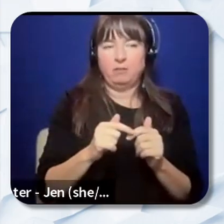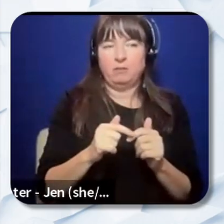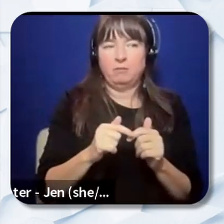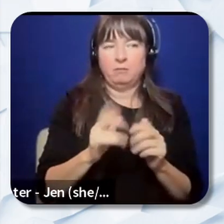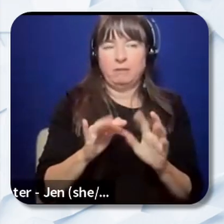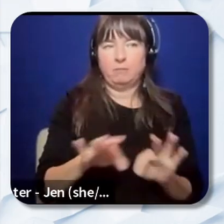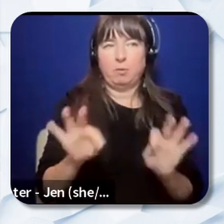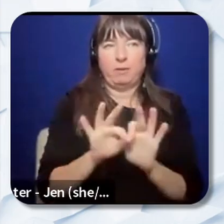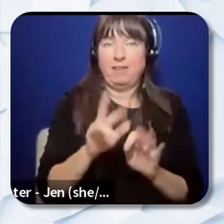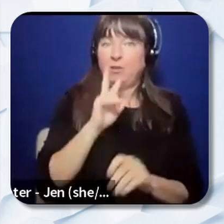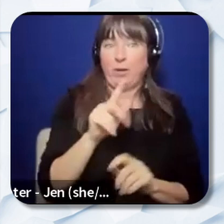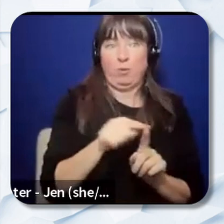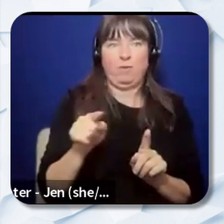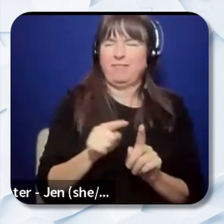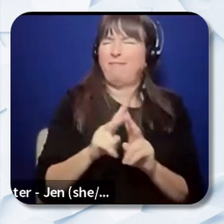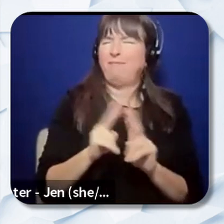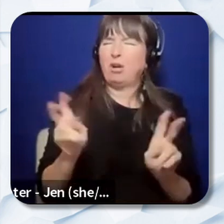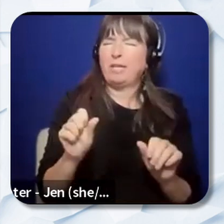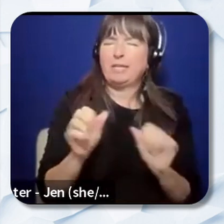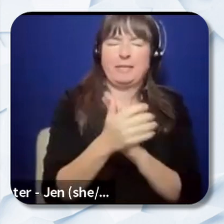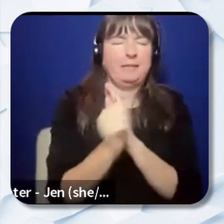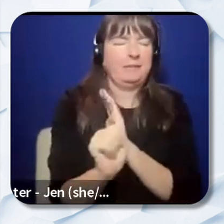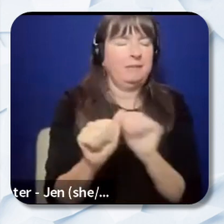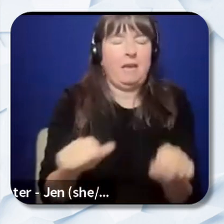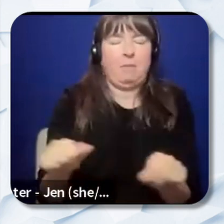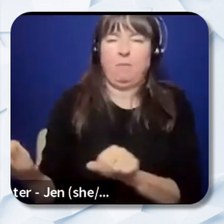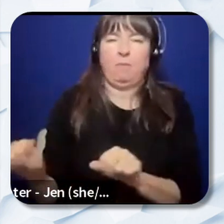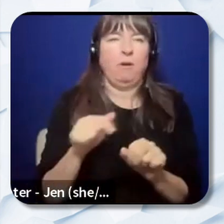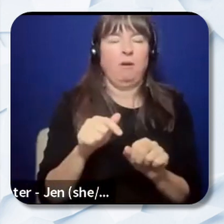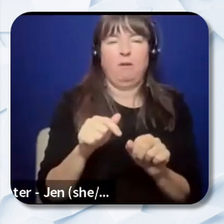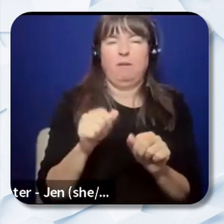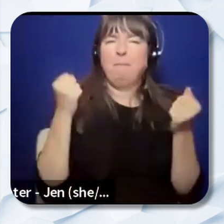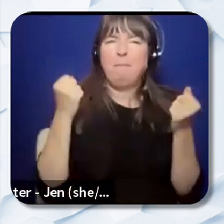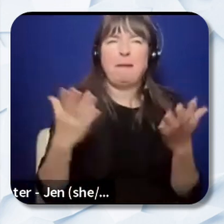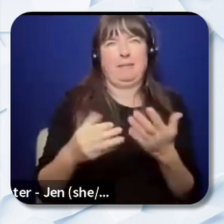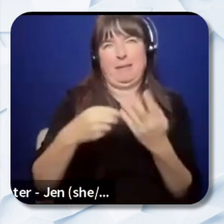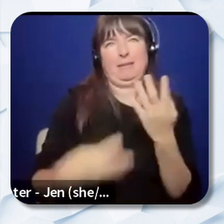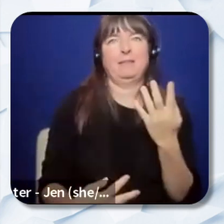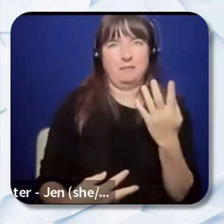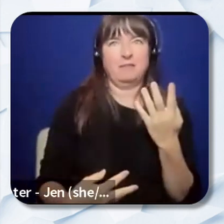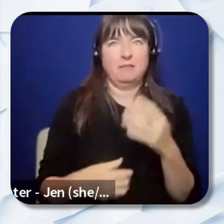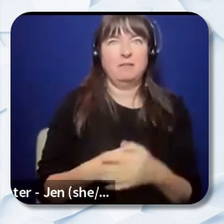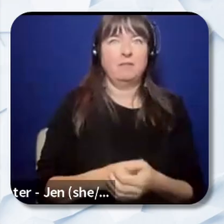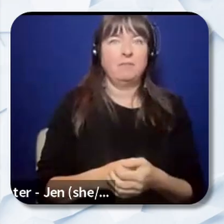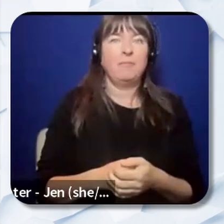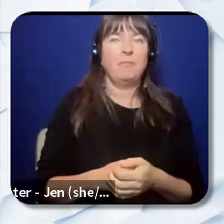were very capable little human beings that could do a lot of things. And as I learned